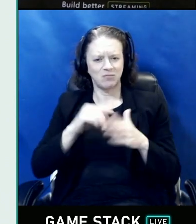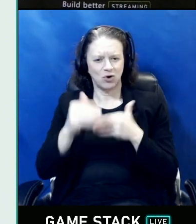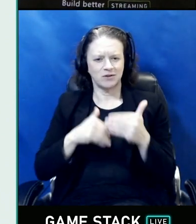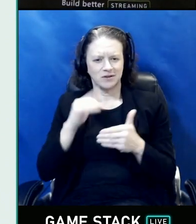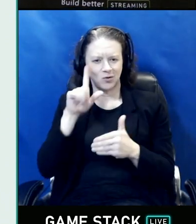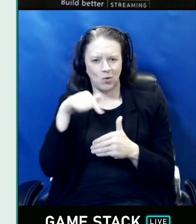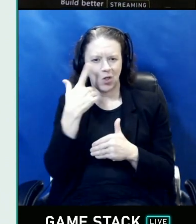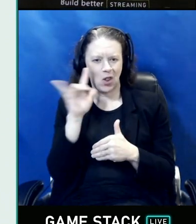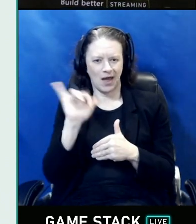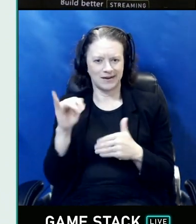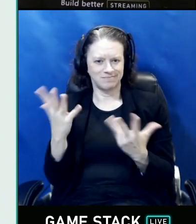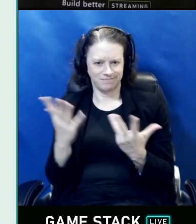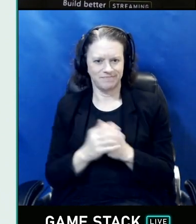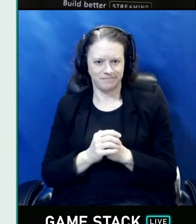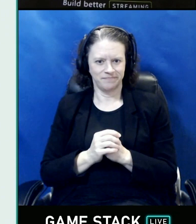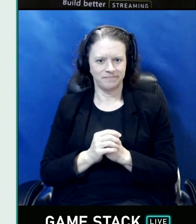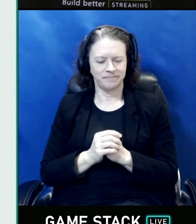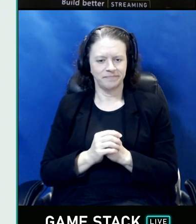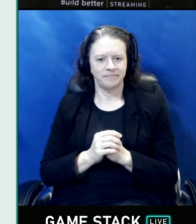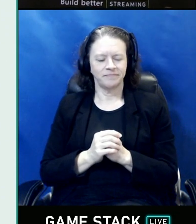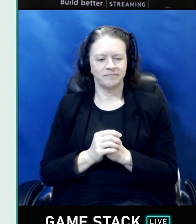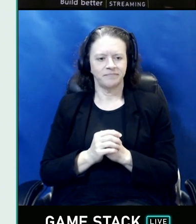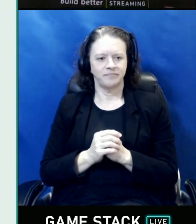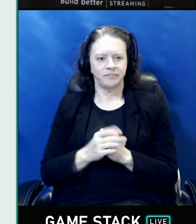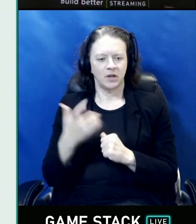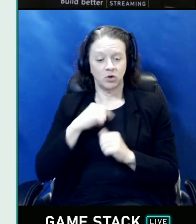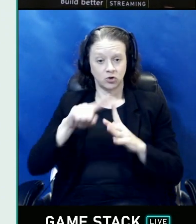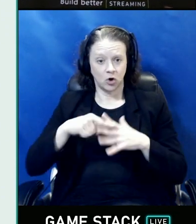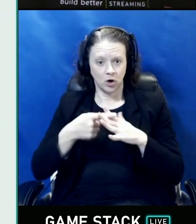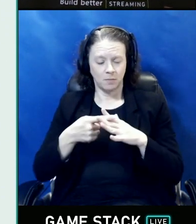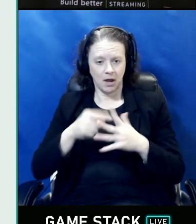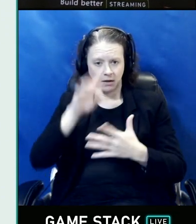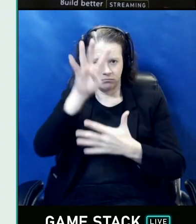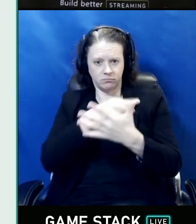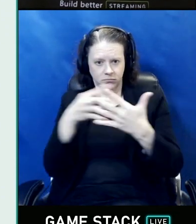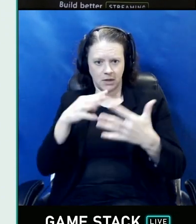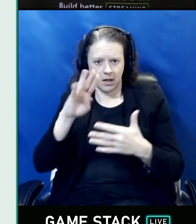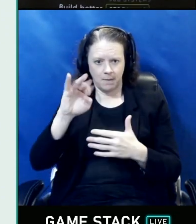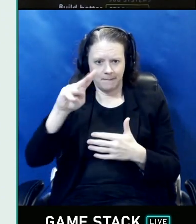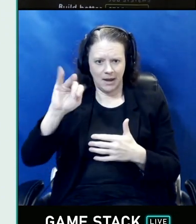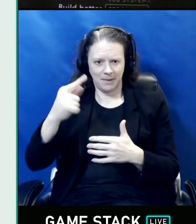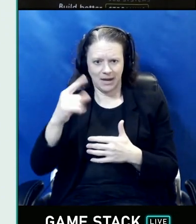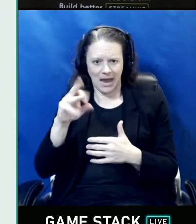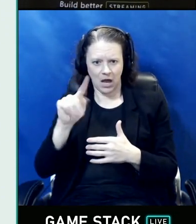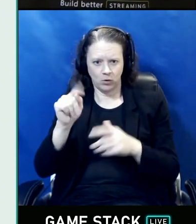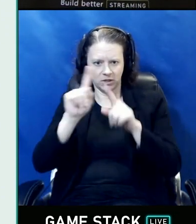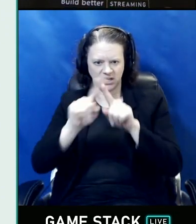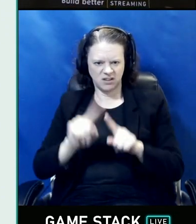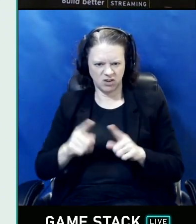Well, we started out by mapping out all of the controls that might be needed during gameplay, and finding a